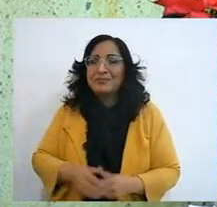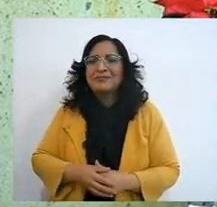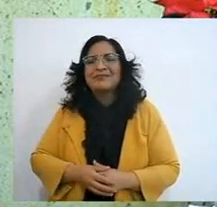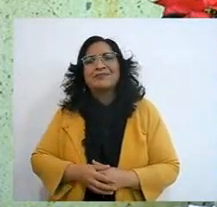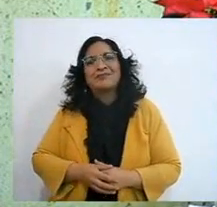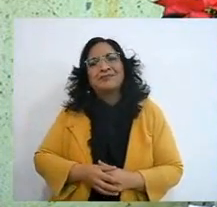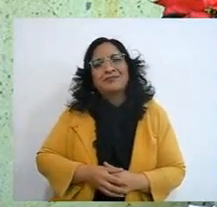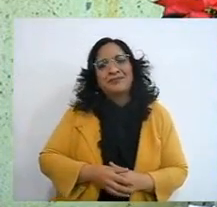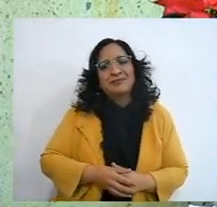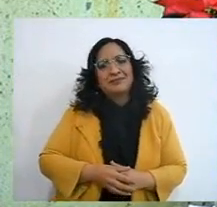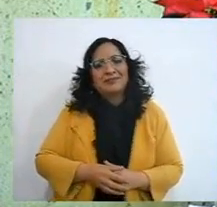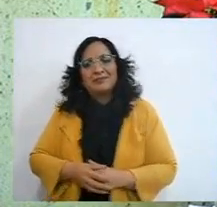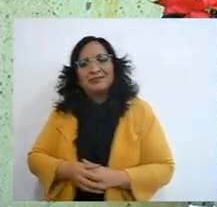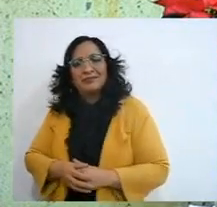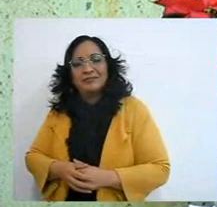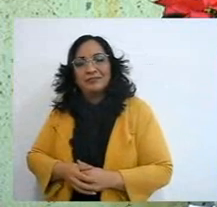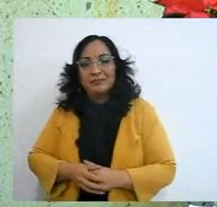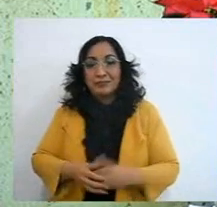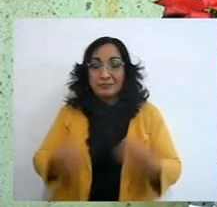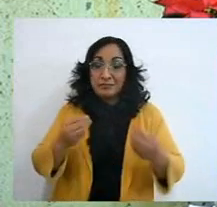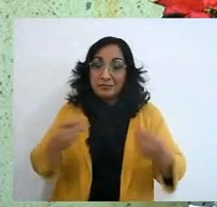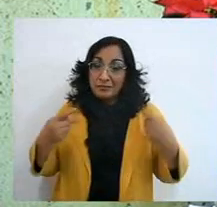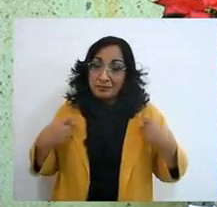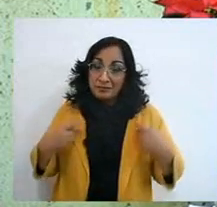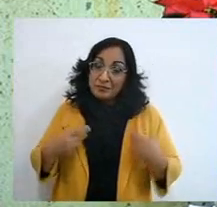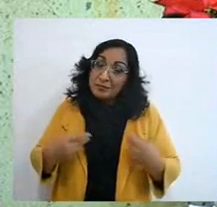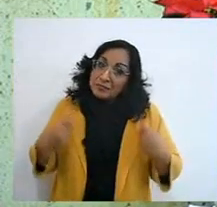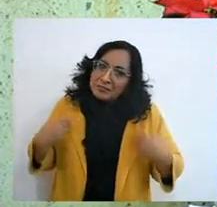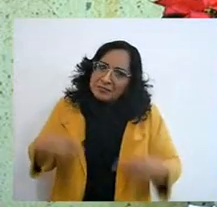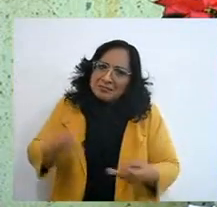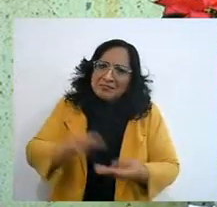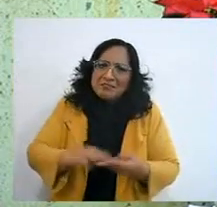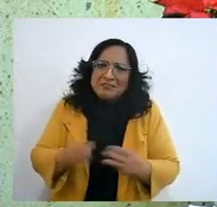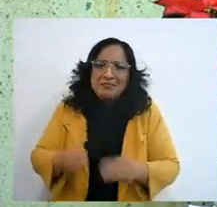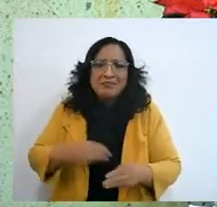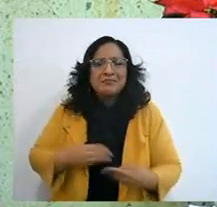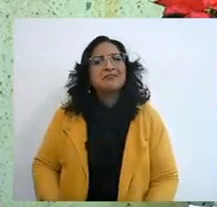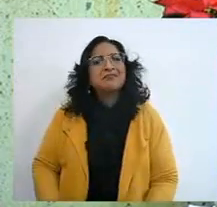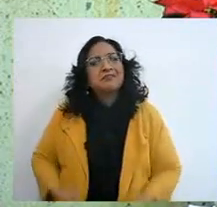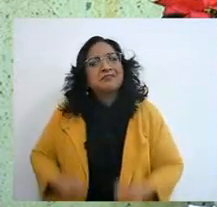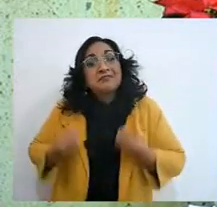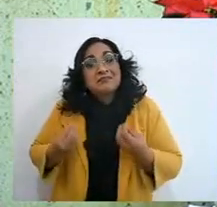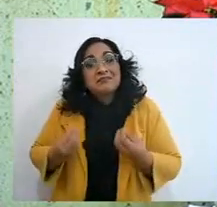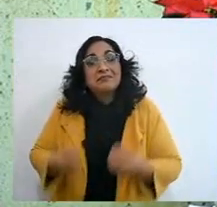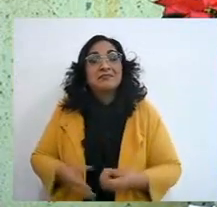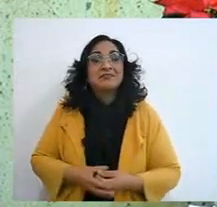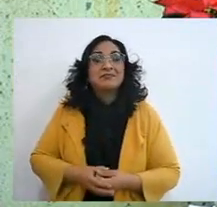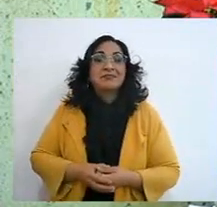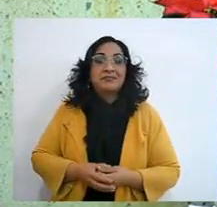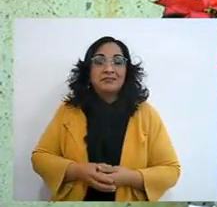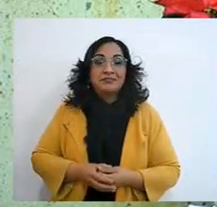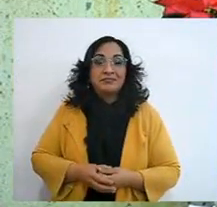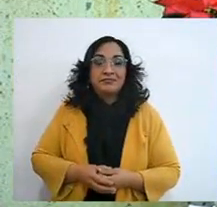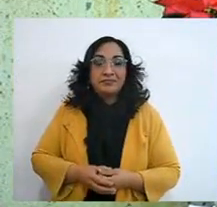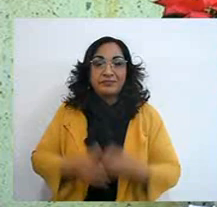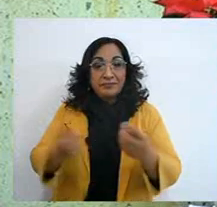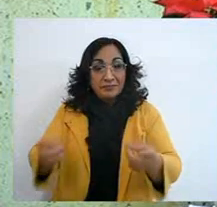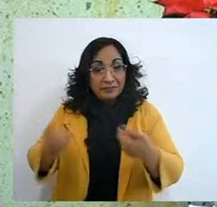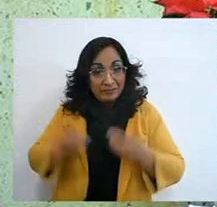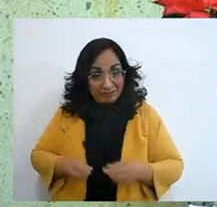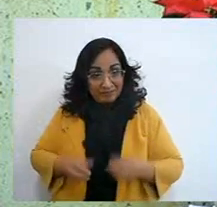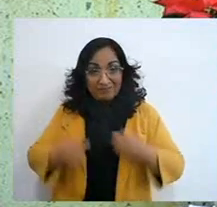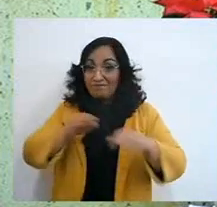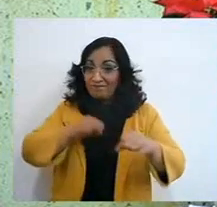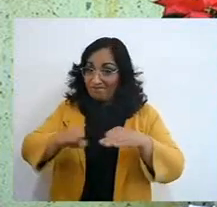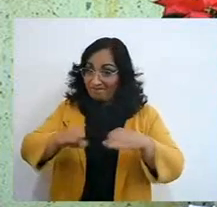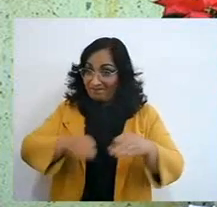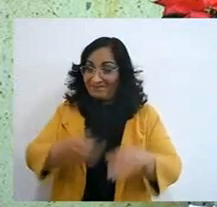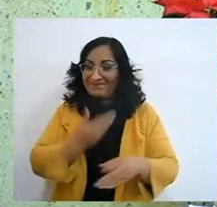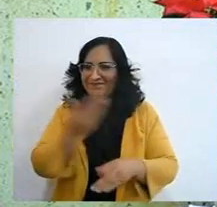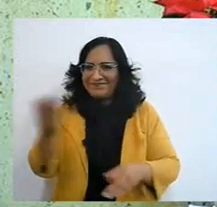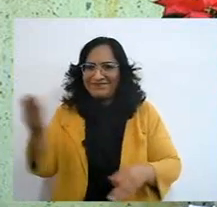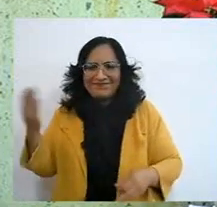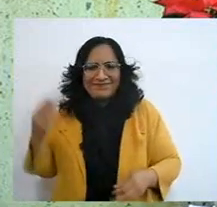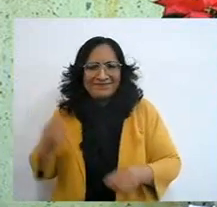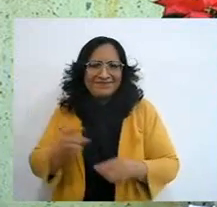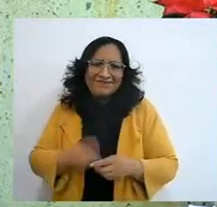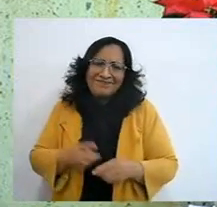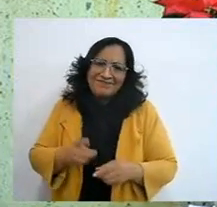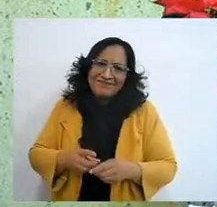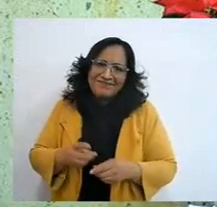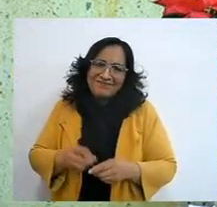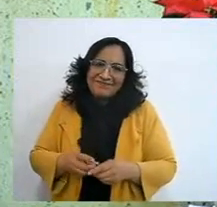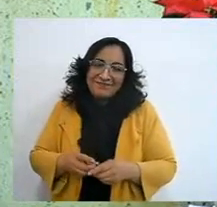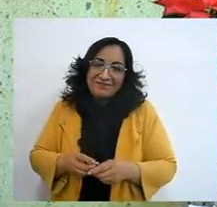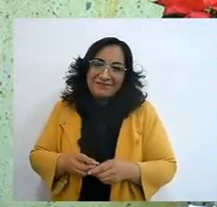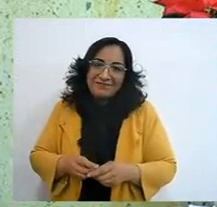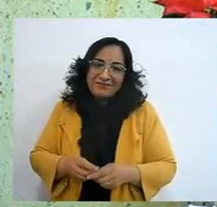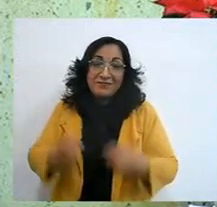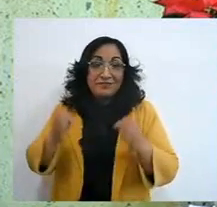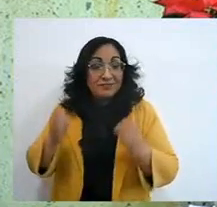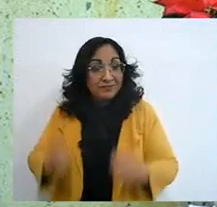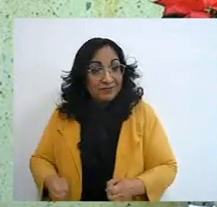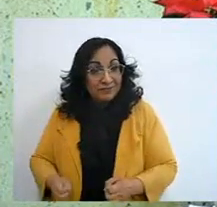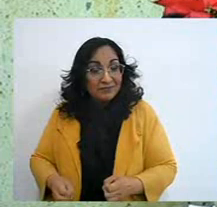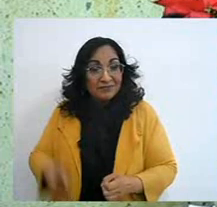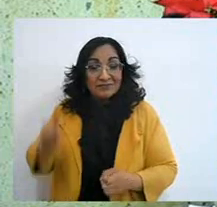and so many events occurred in my life, they gave me a job, where, thanks to God, it was only 37 years,